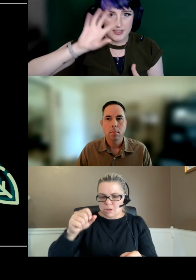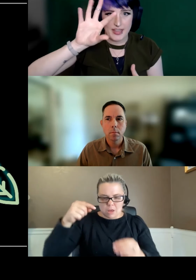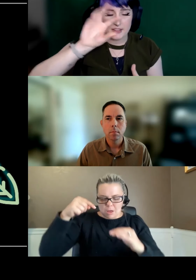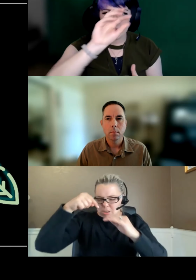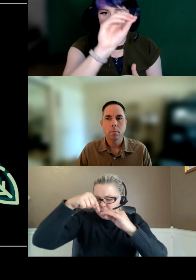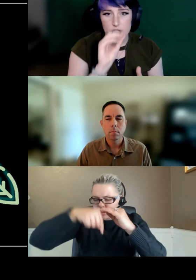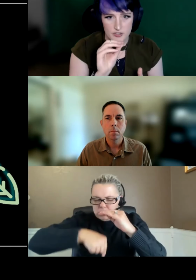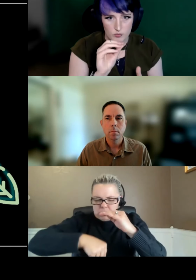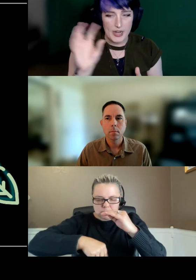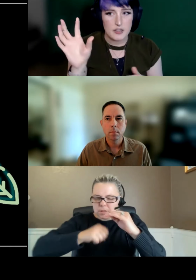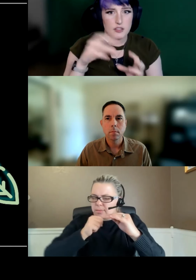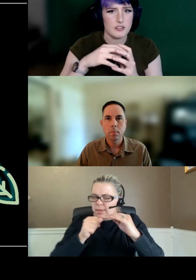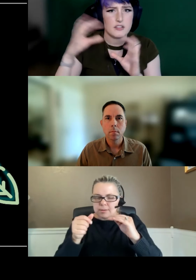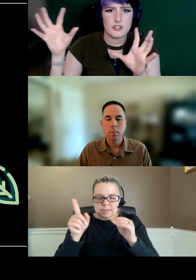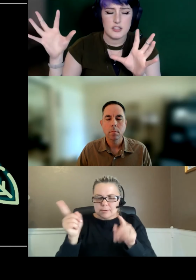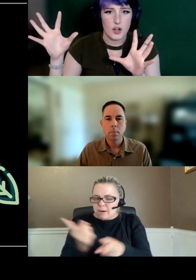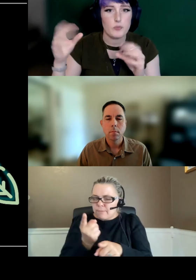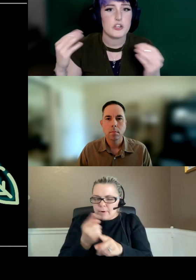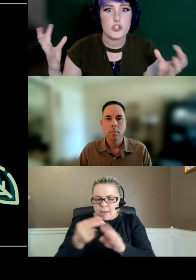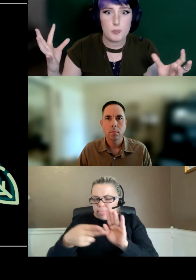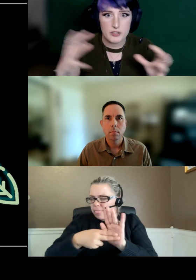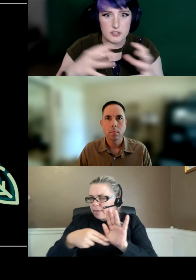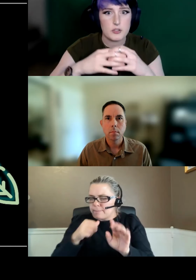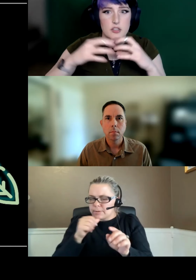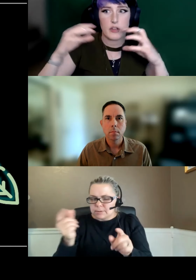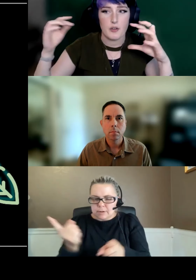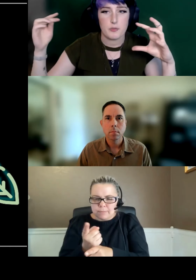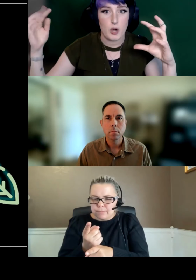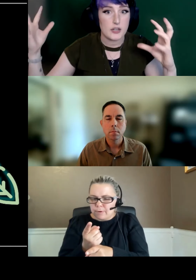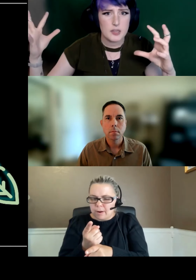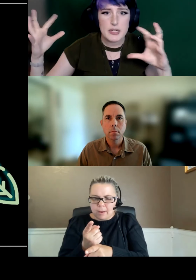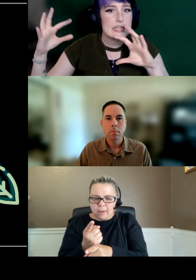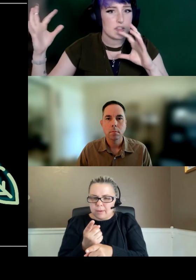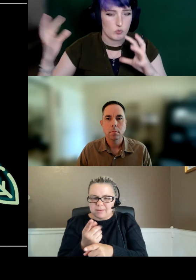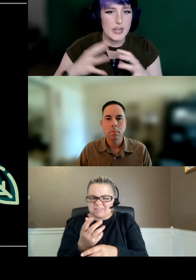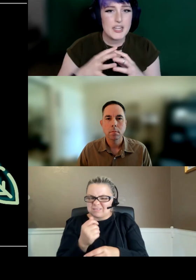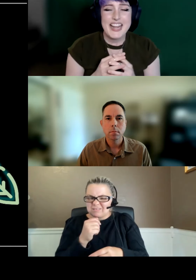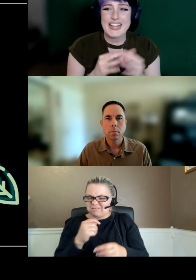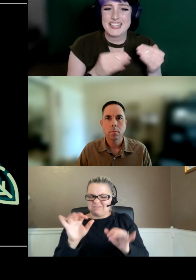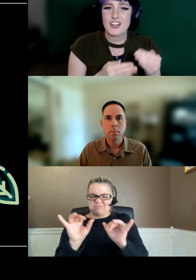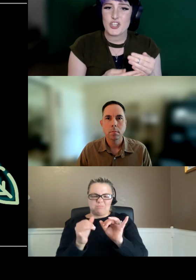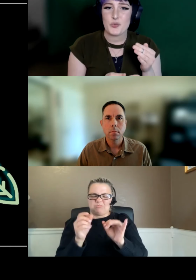That label isn't right. The, you know, Gestalt principles of proximity isn't right. It's not just